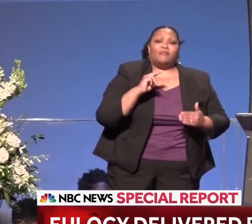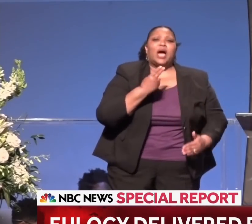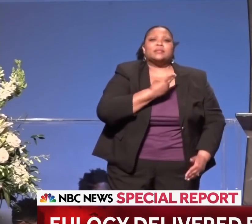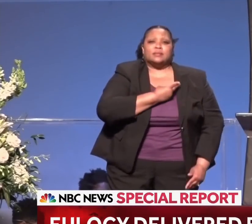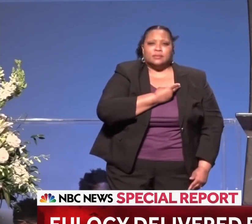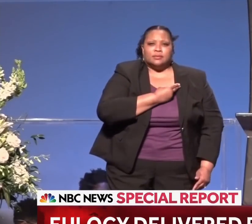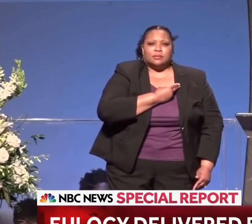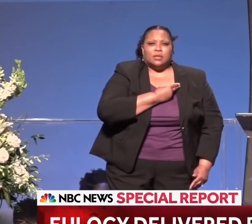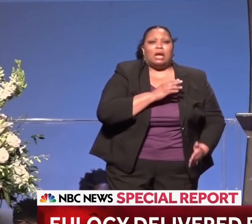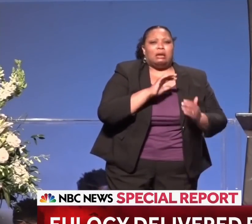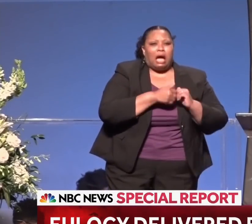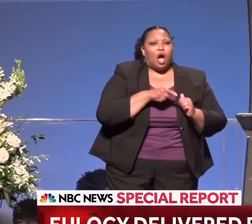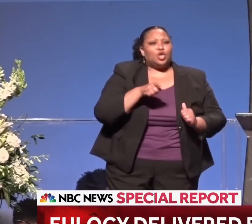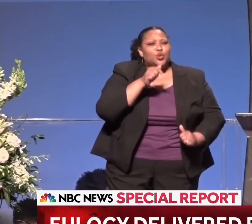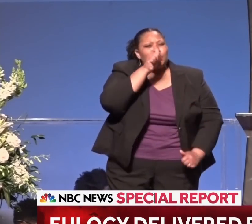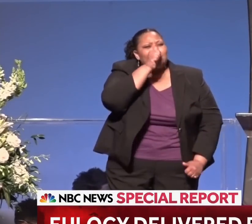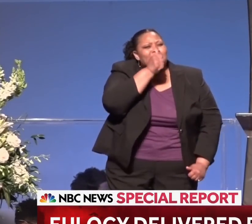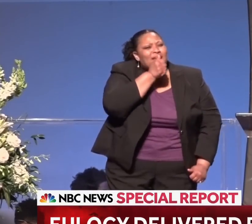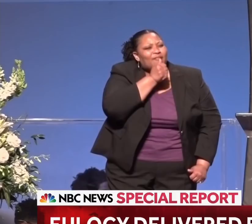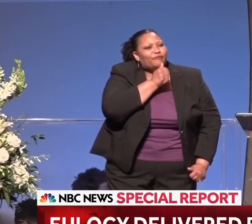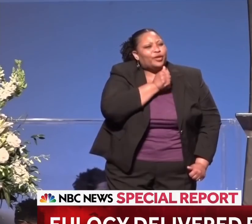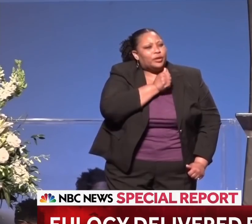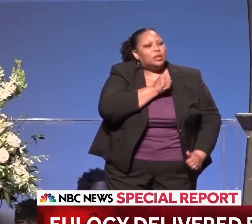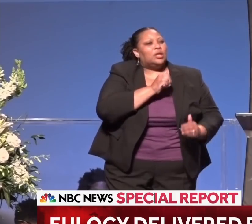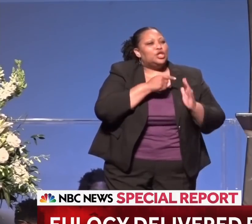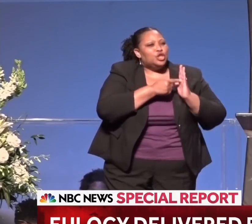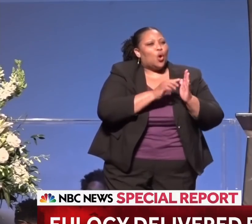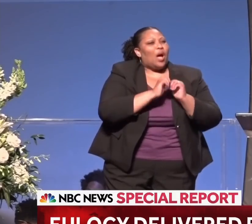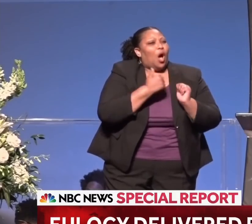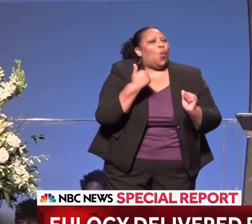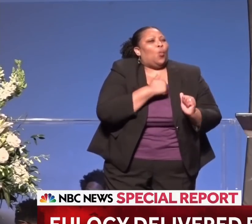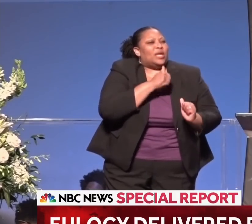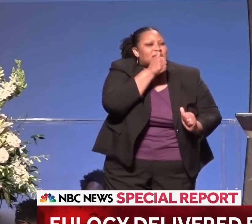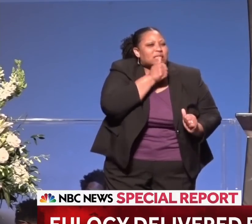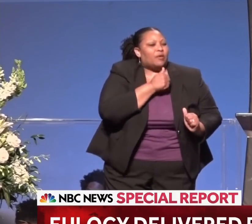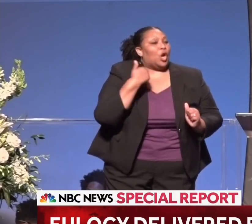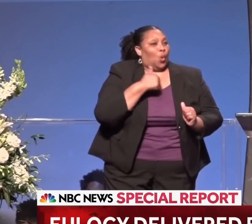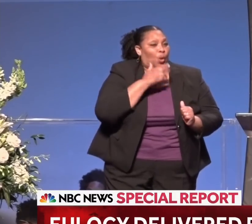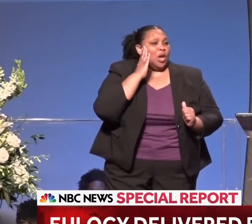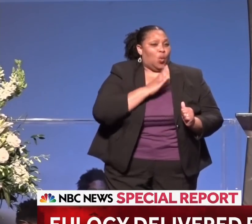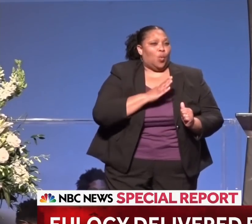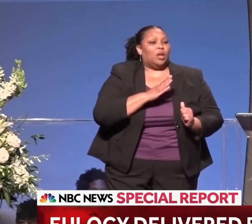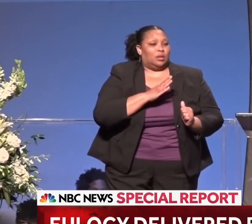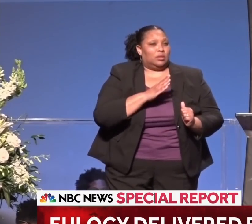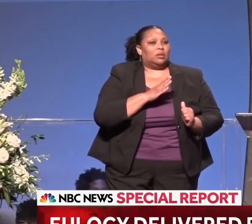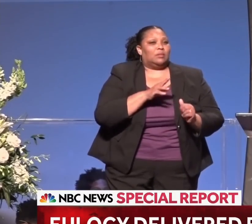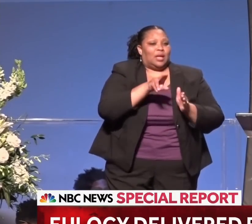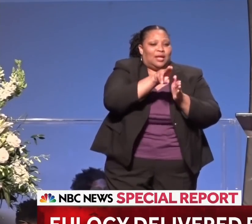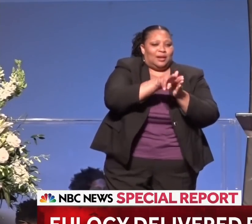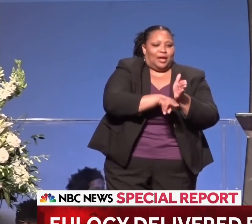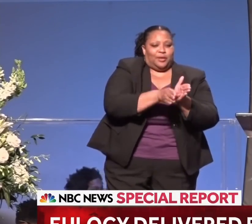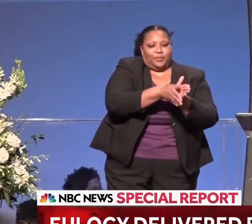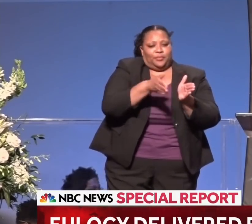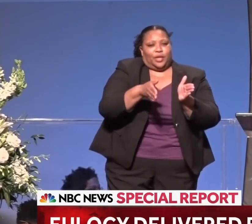BECAUSE YOUR NECK WAS ONE THAT REPRESENTED ALL OF US AND HOW